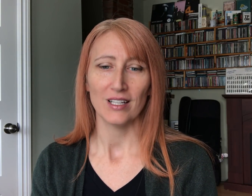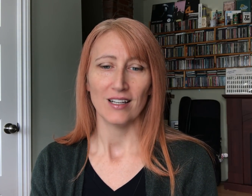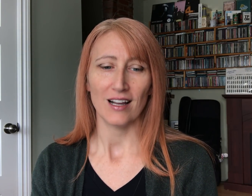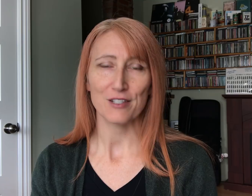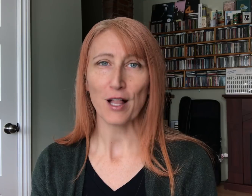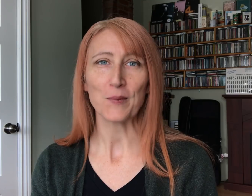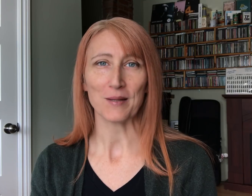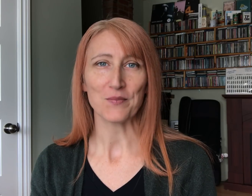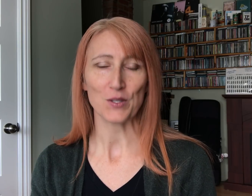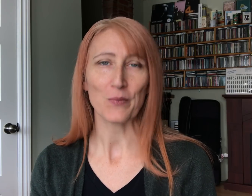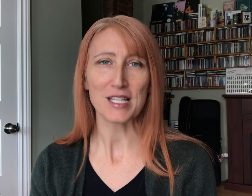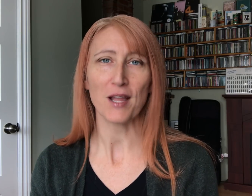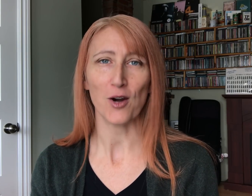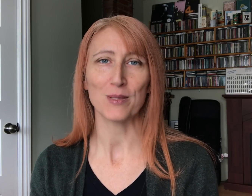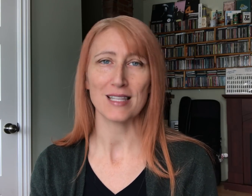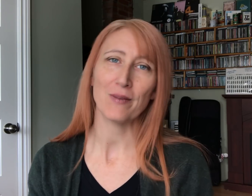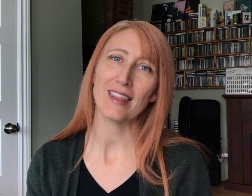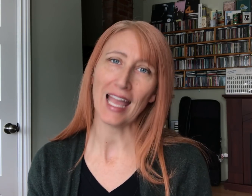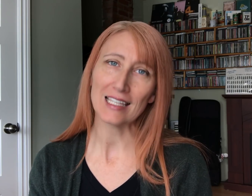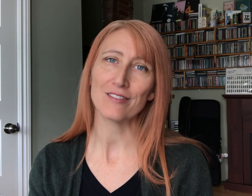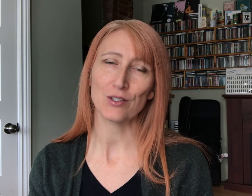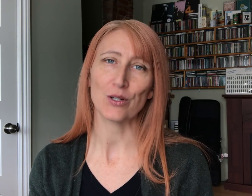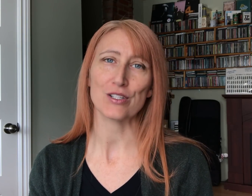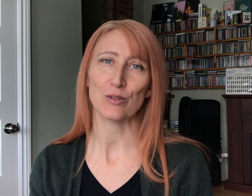developing. So, that's my hope is that by the end of the course you'll be